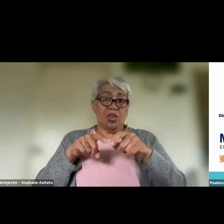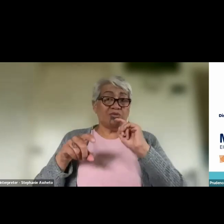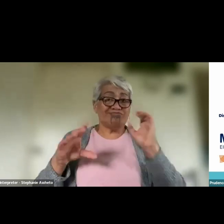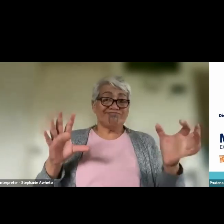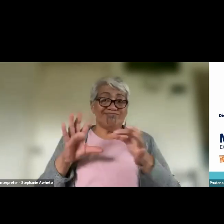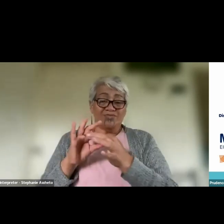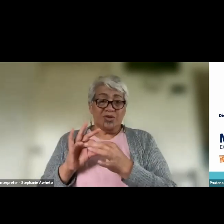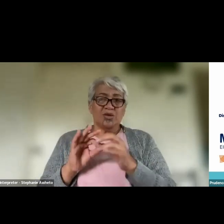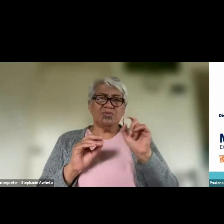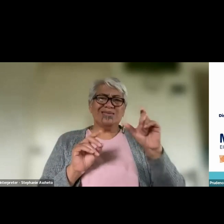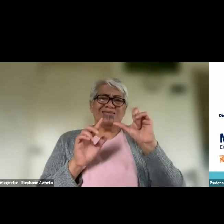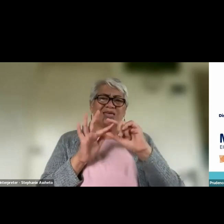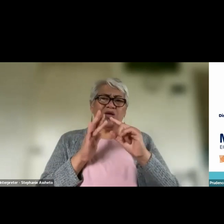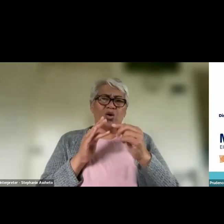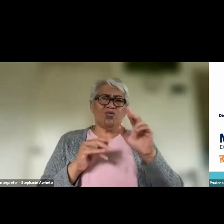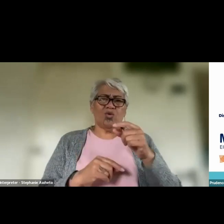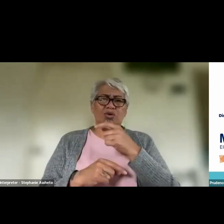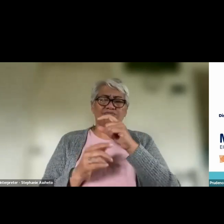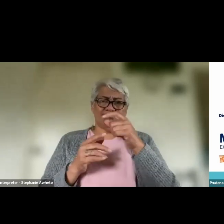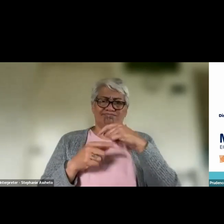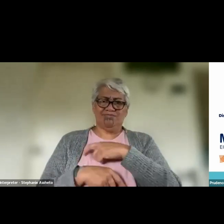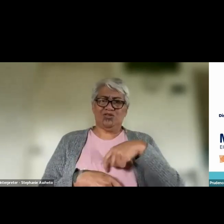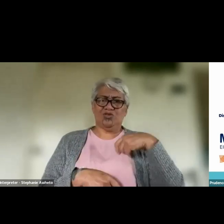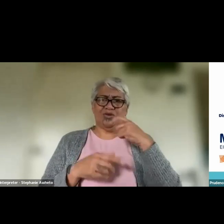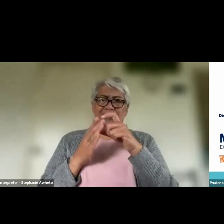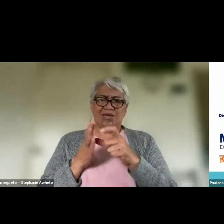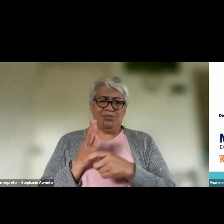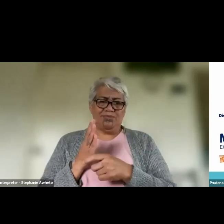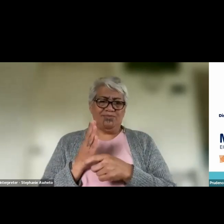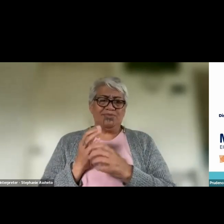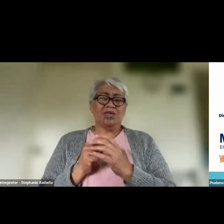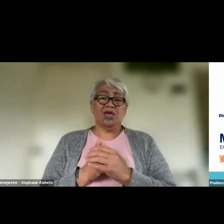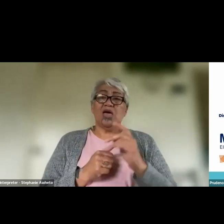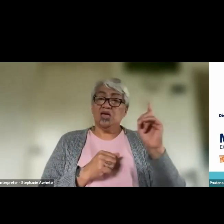the Ministry of Disabled People will share with us what Whaikaha have achieved